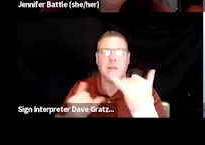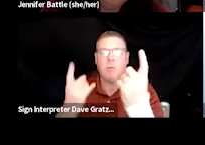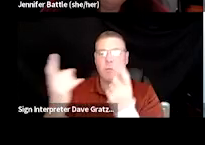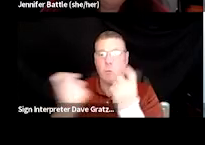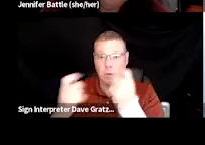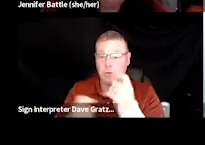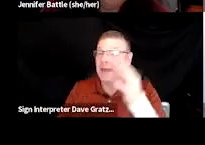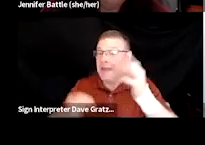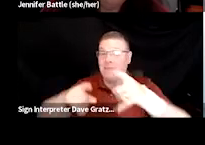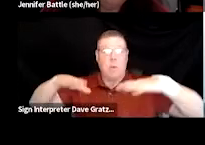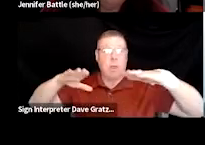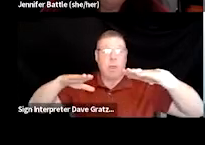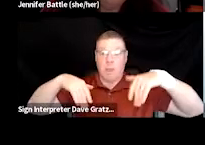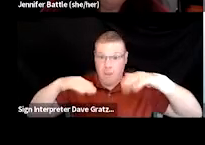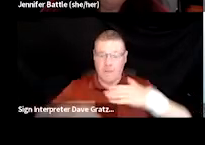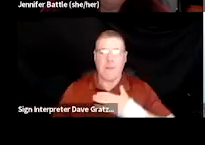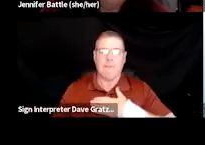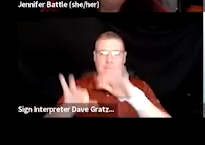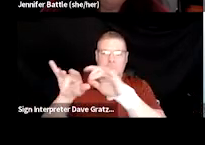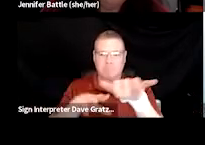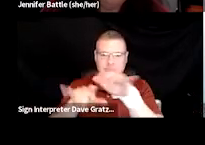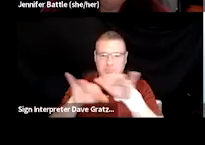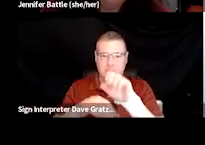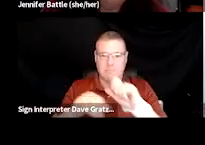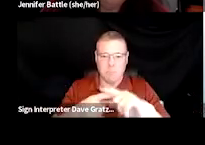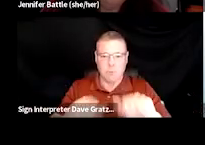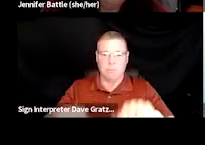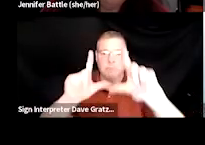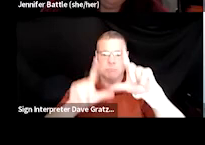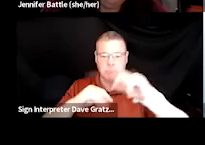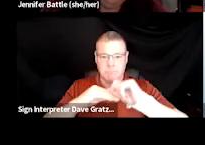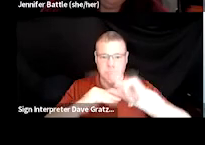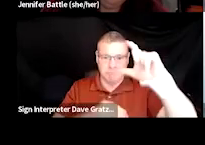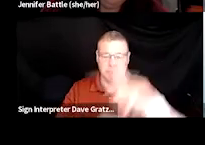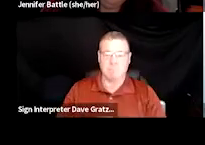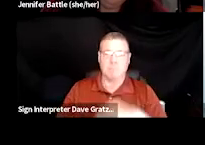If you have not already please type your question into the Q&A pod on your screen,